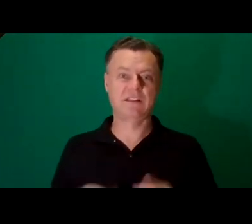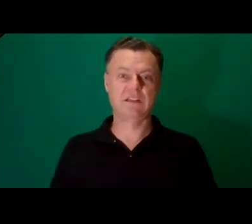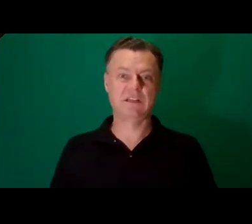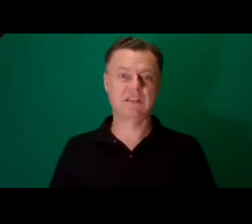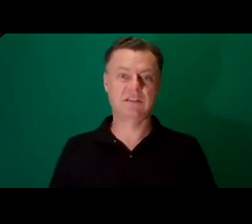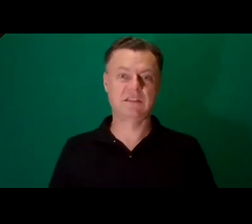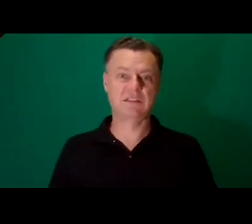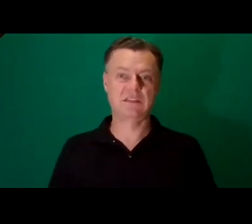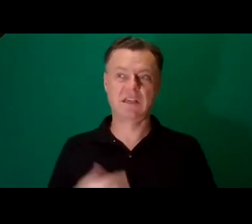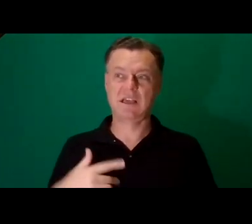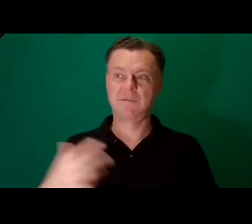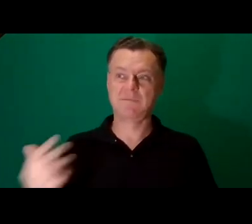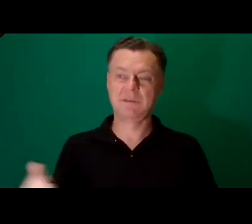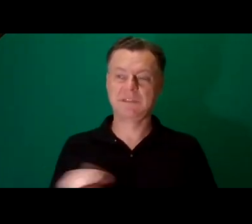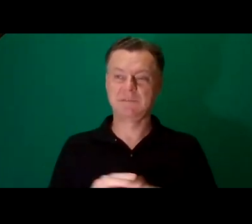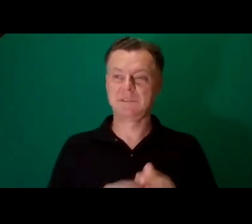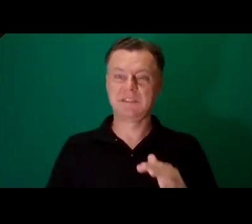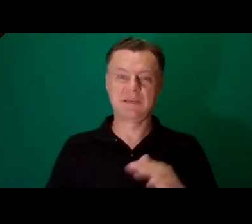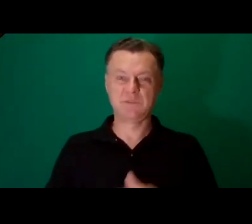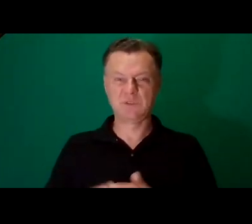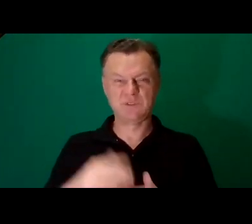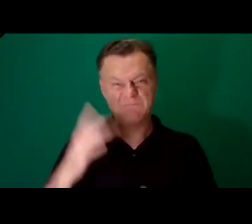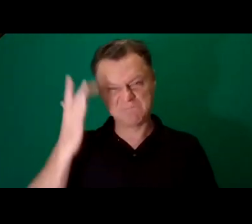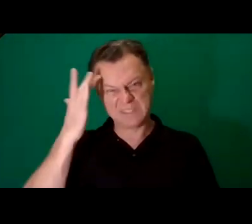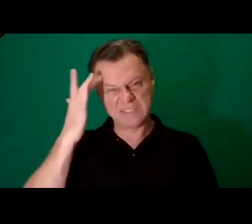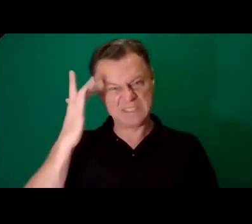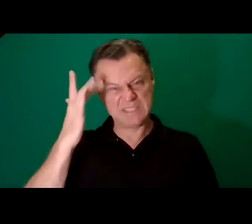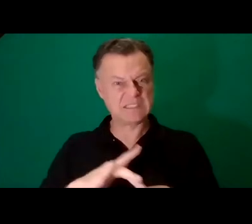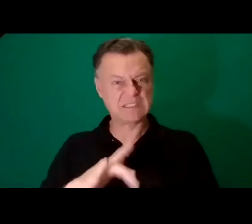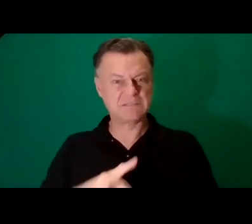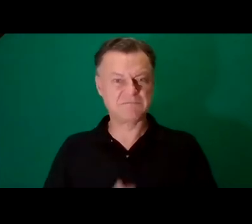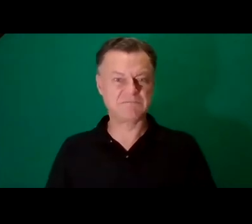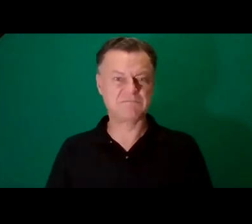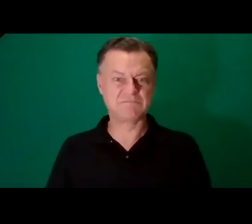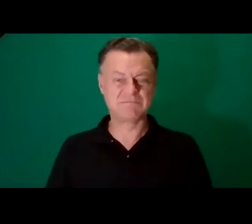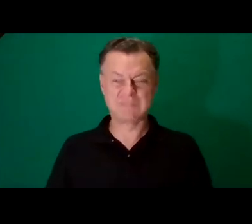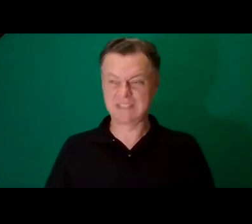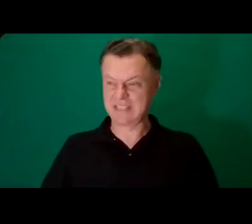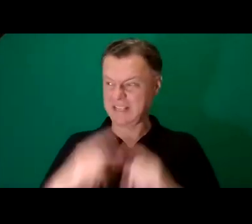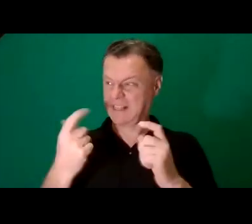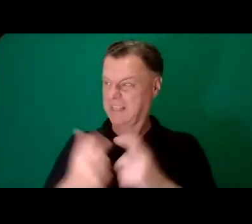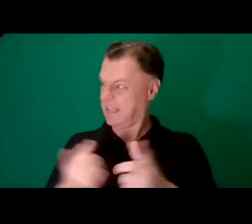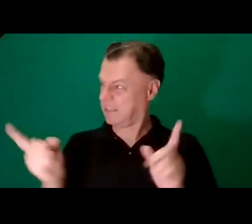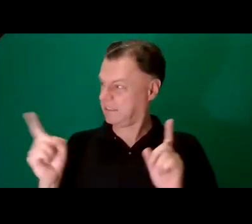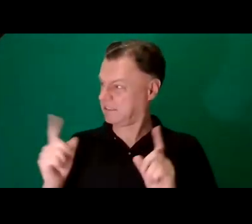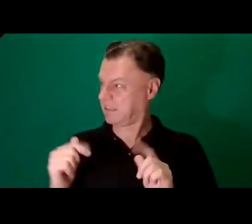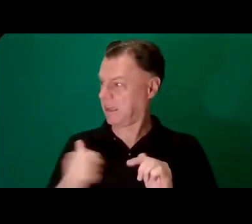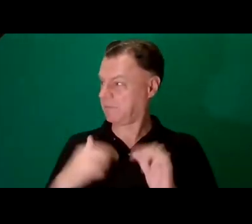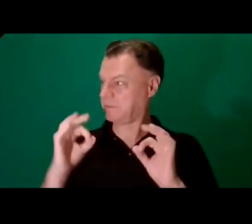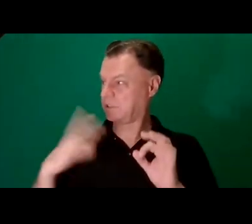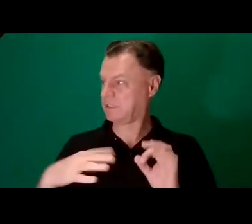be an absolute idiot. I'm having to walk out and see this special needs teacher. There's